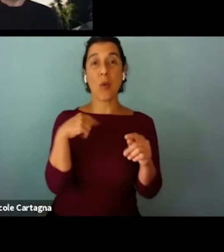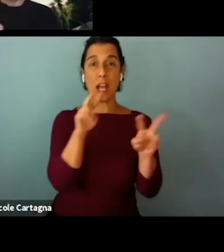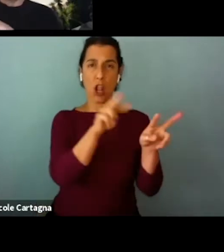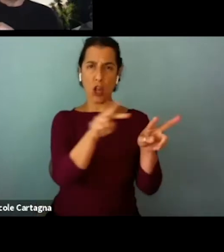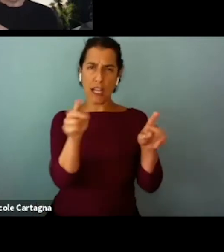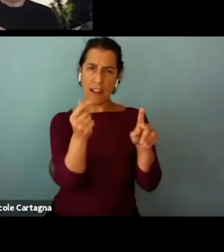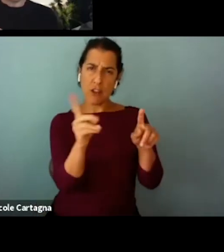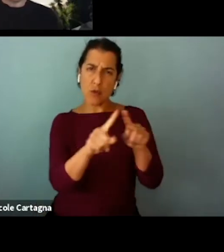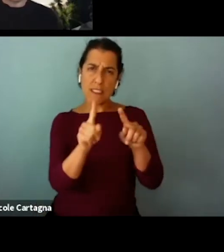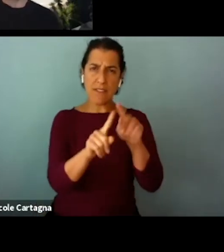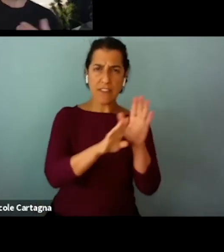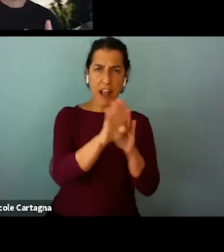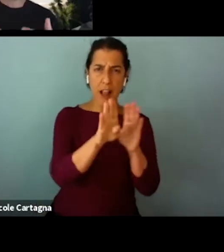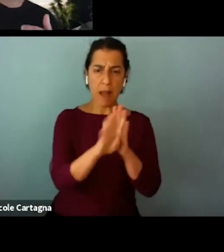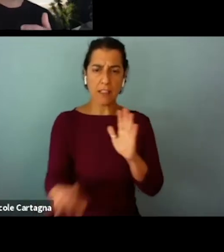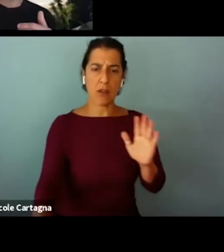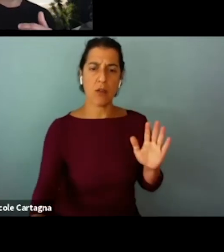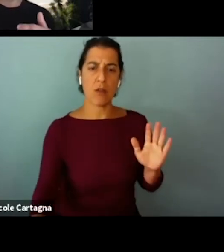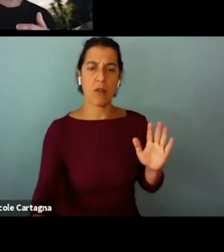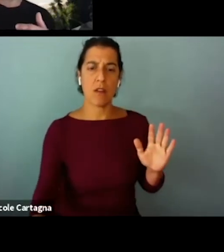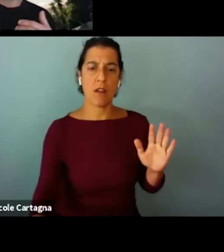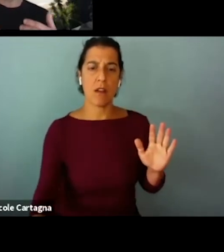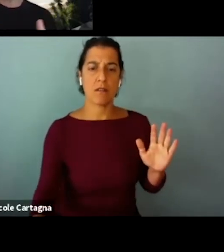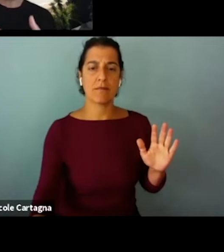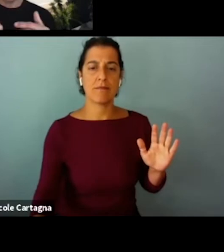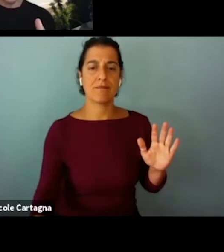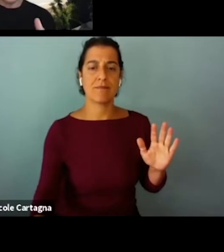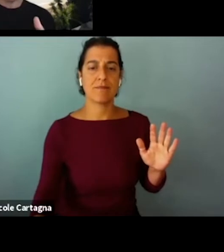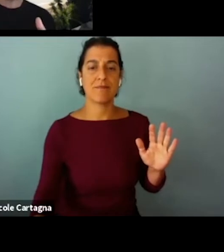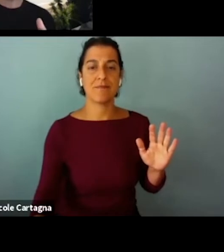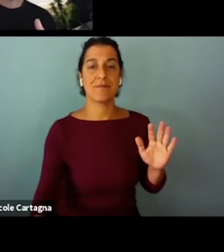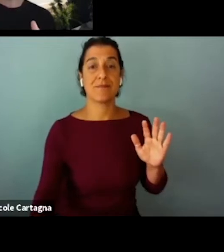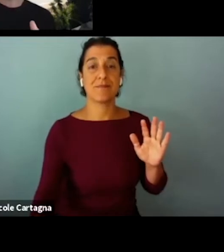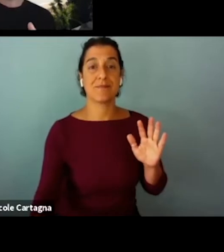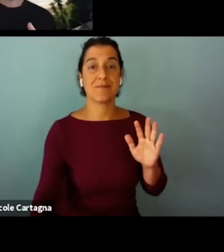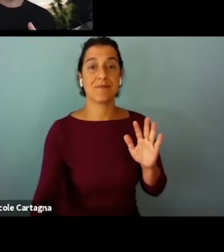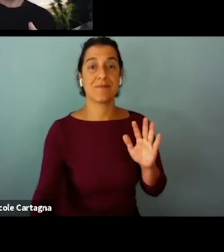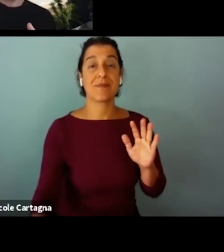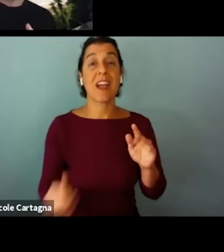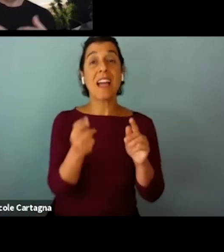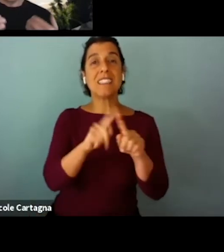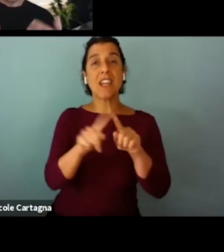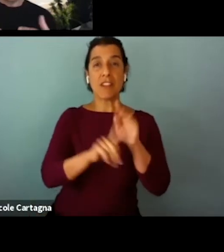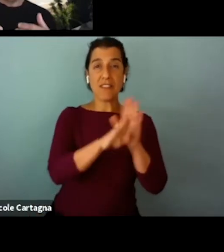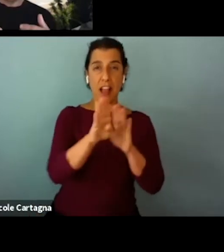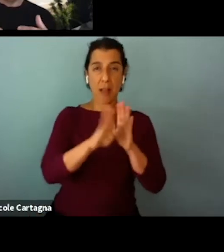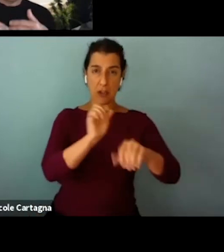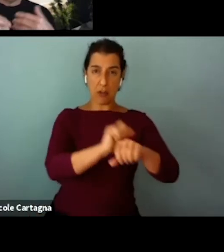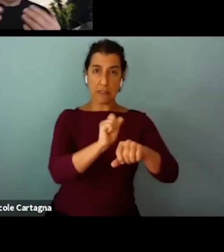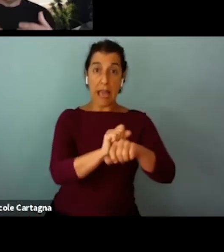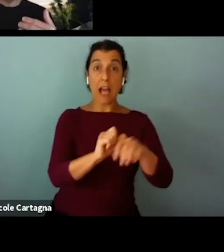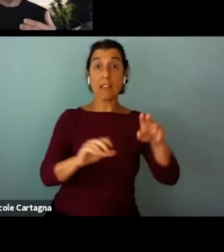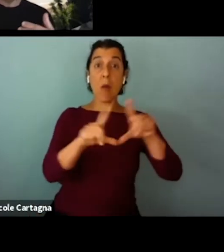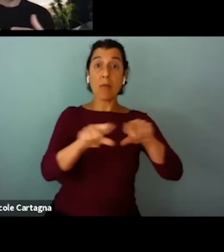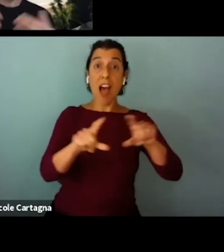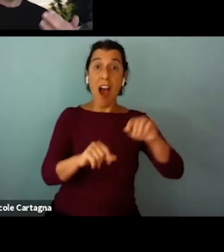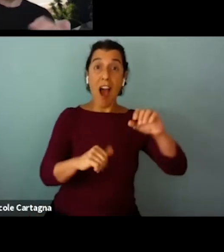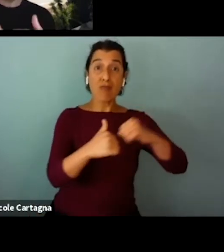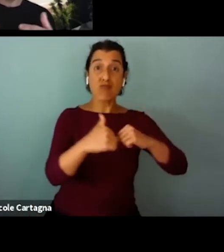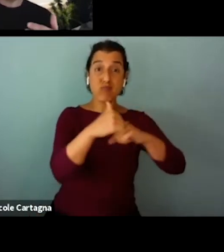of tasks if you like like stacking blocks um learning word learning for say for example